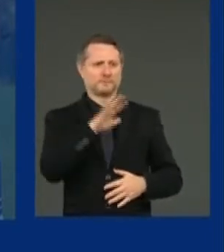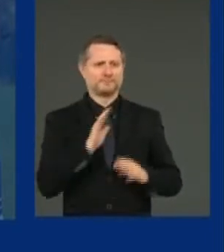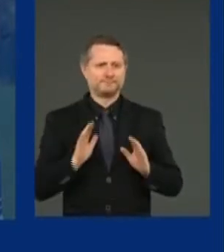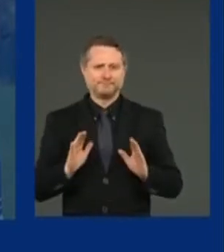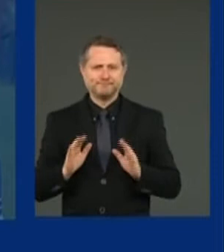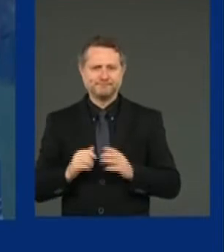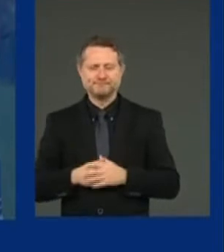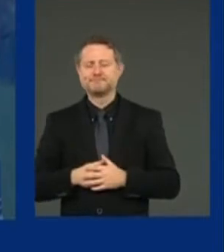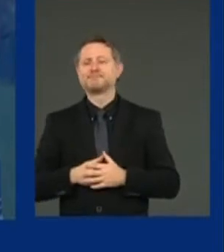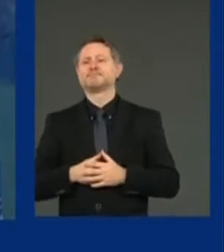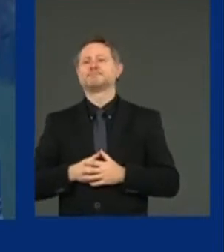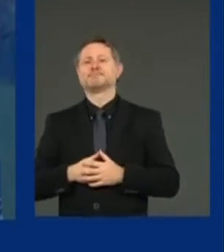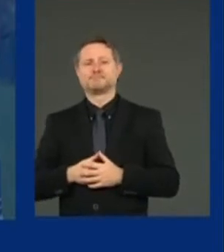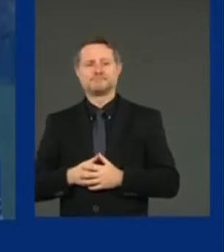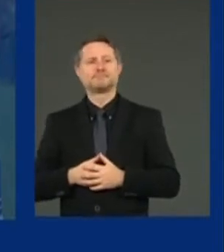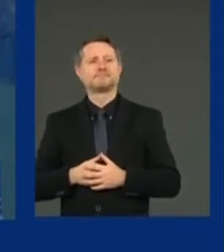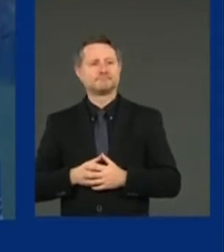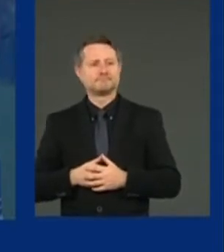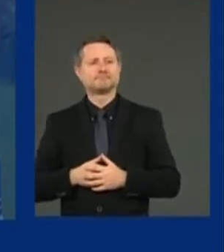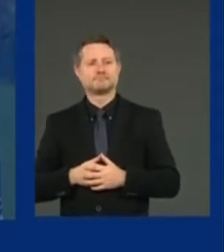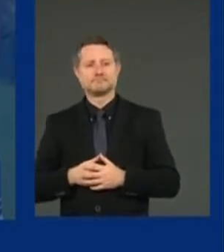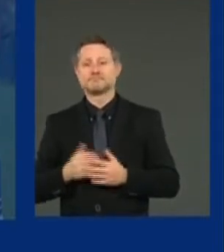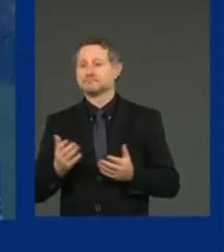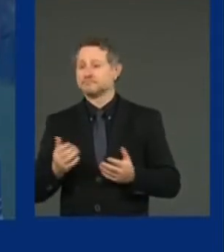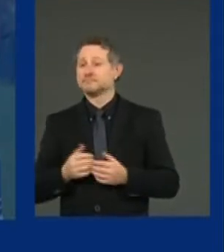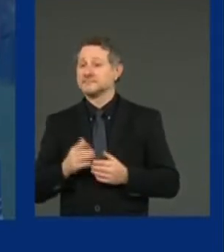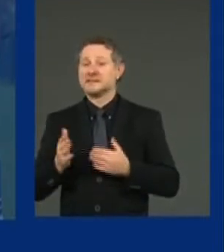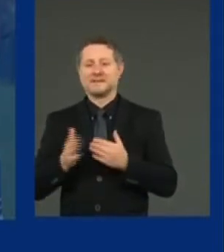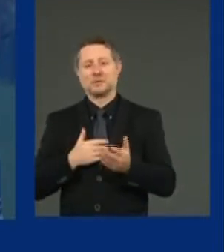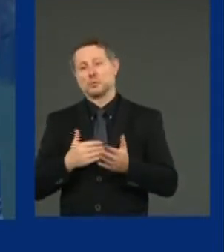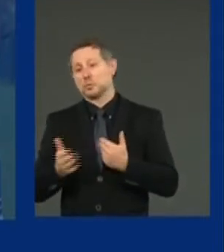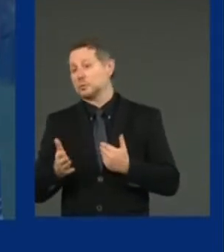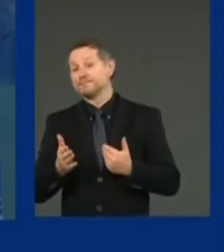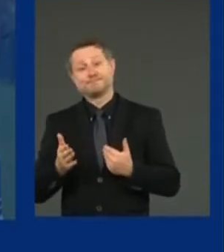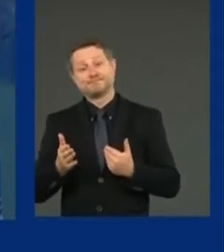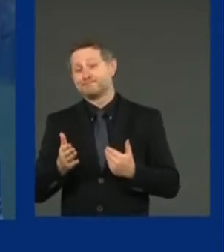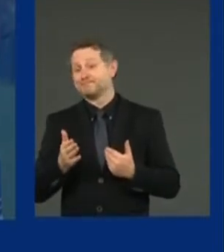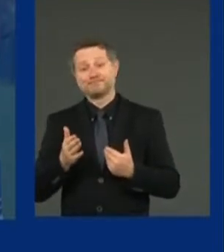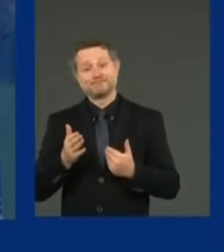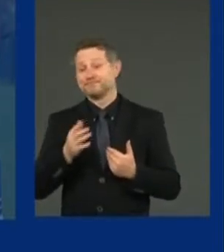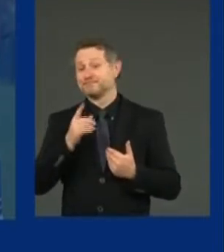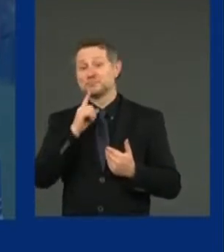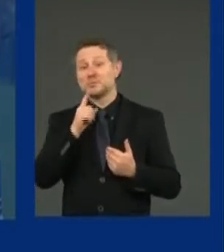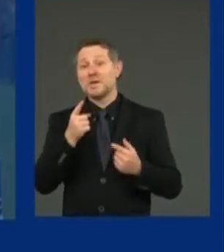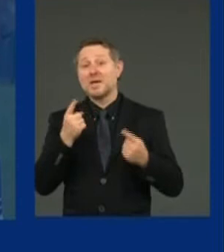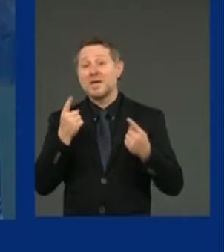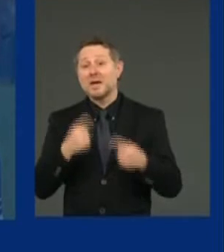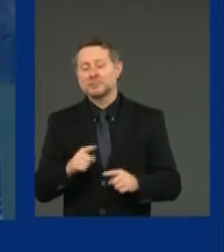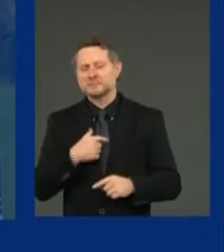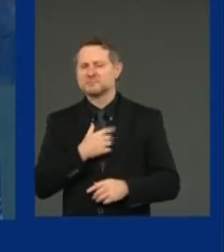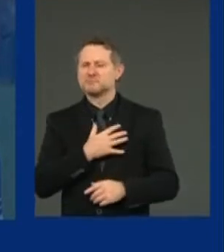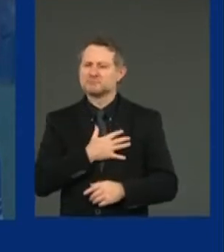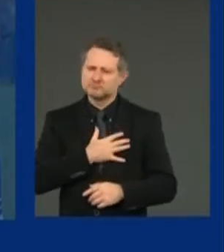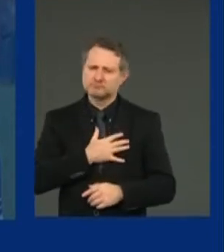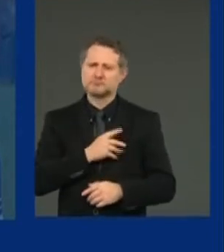INTEREST OF ALL OF THE PEOPLE AND IN THE BEST INTEREST OF THE STATE OF NEW YORK.